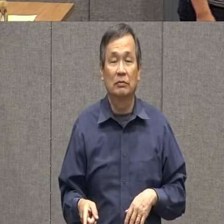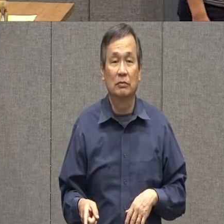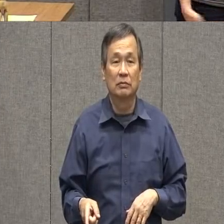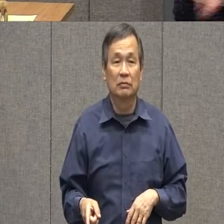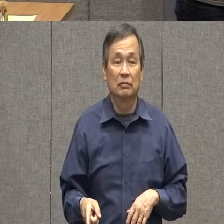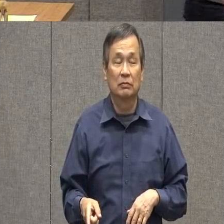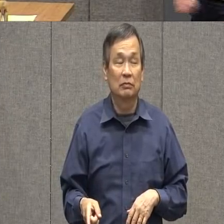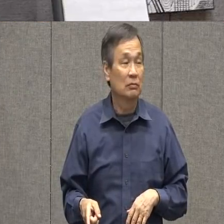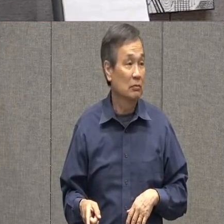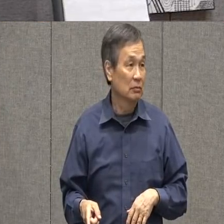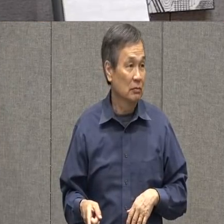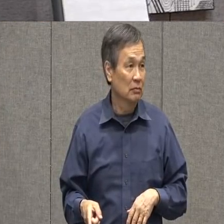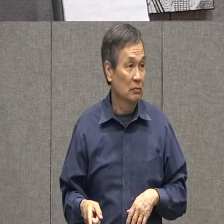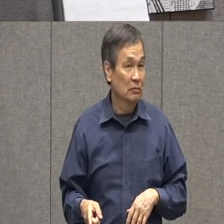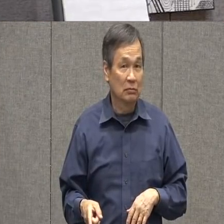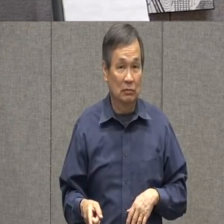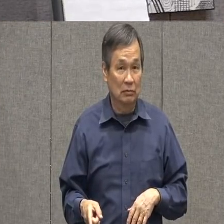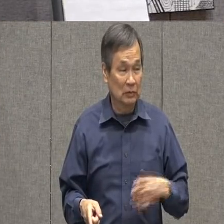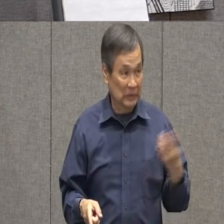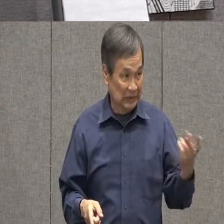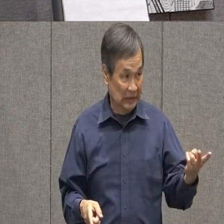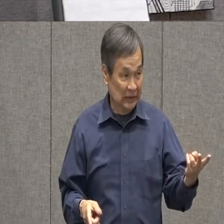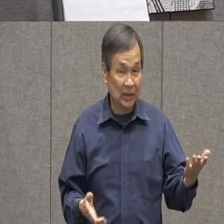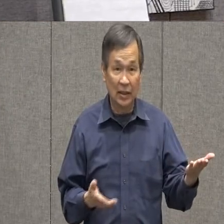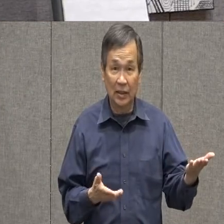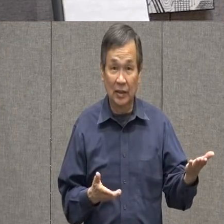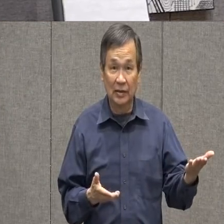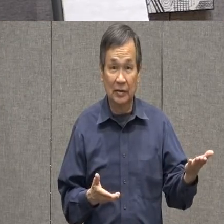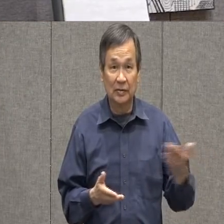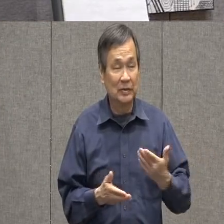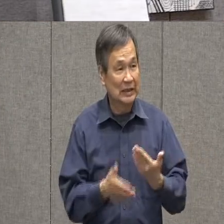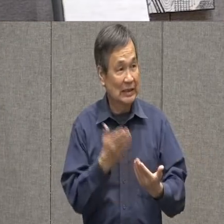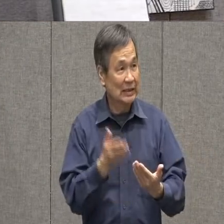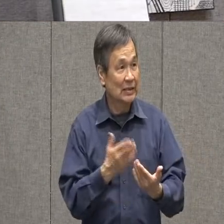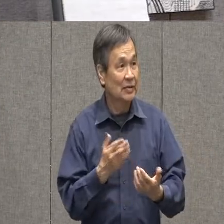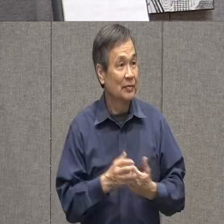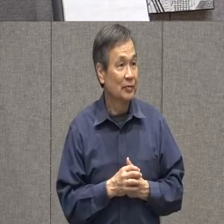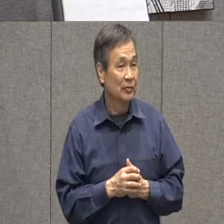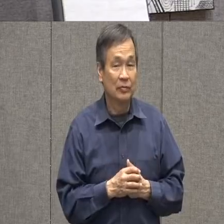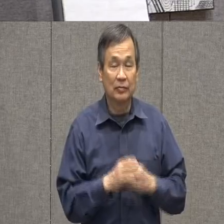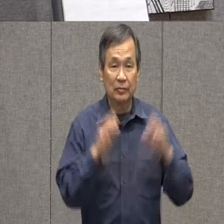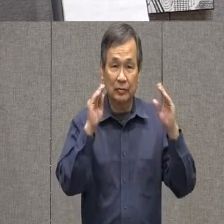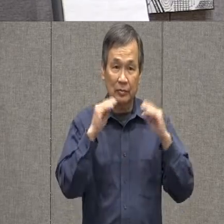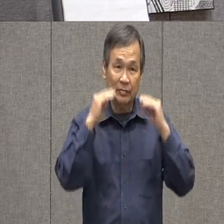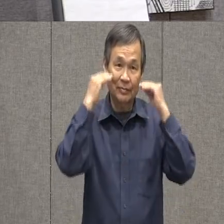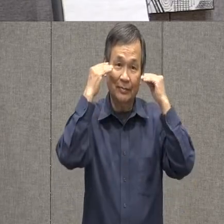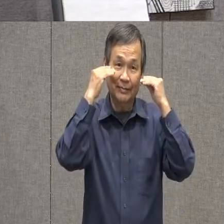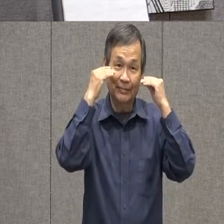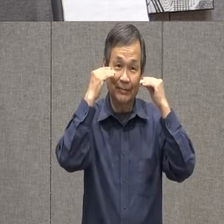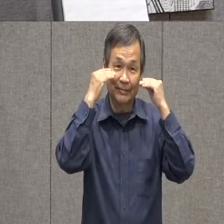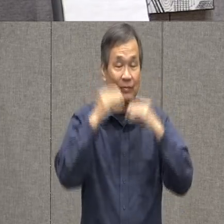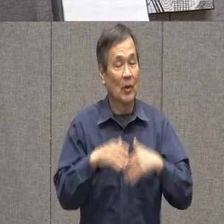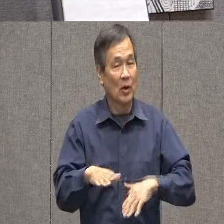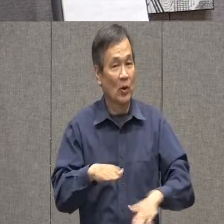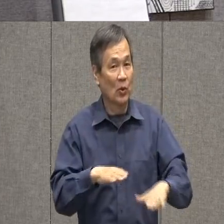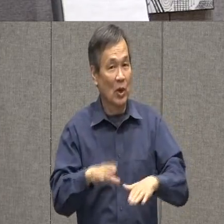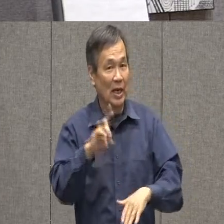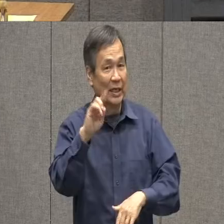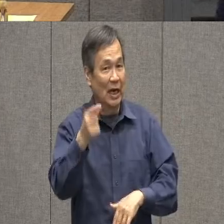There you go! Leash out, arm front. Easy peasy. And she's smiling 'cause she's walking her dog. Love my dog.